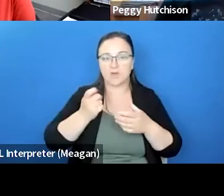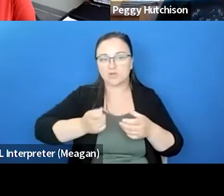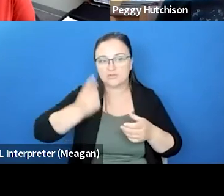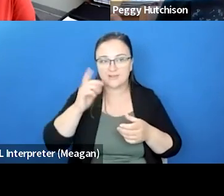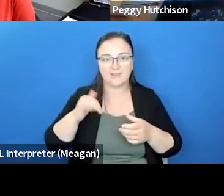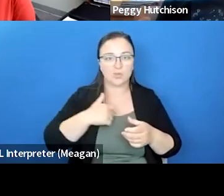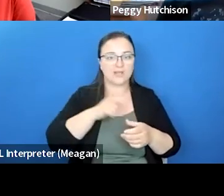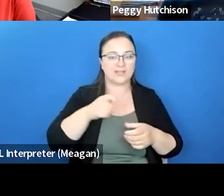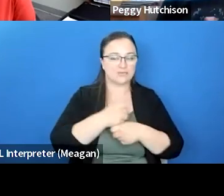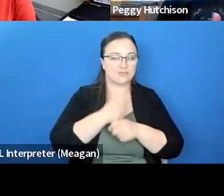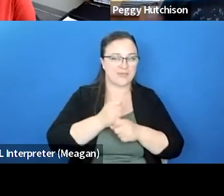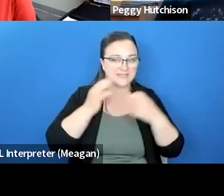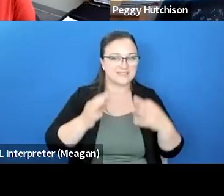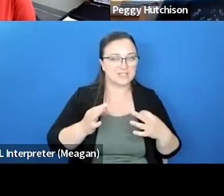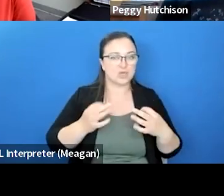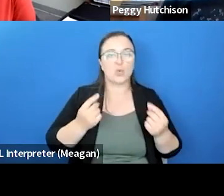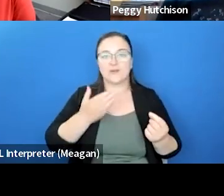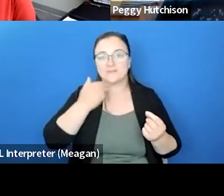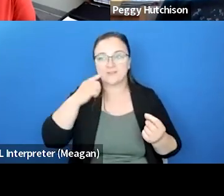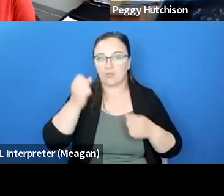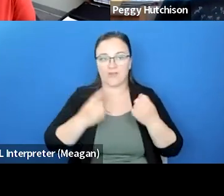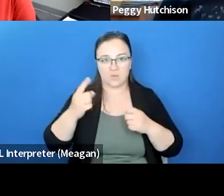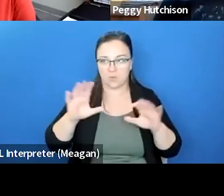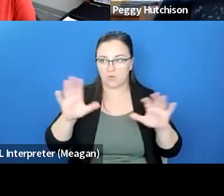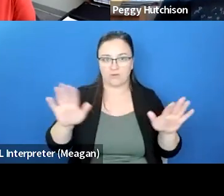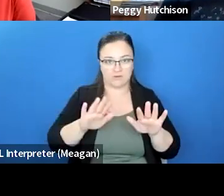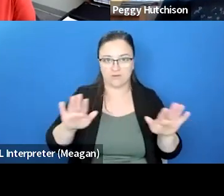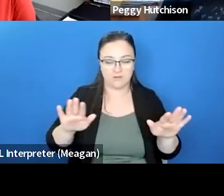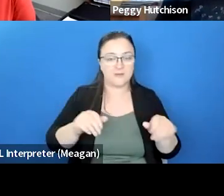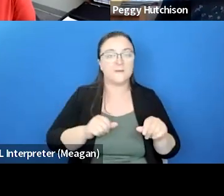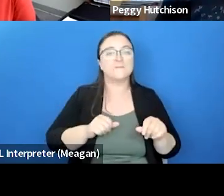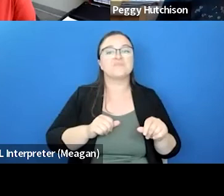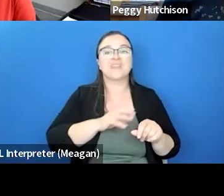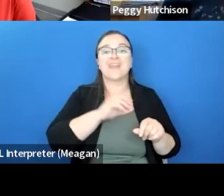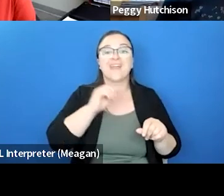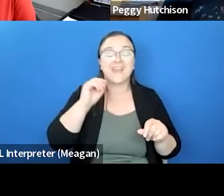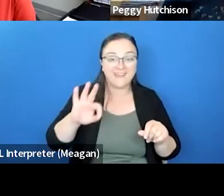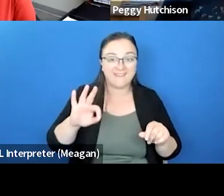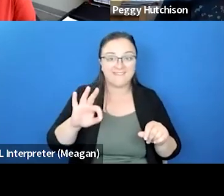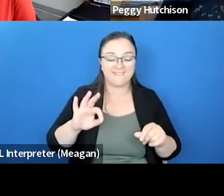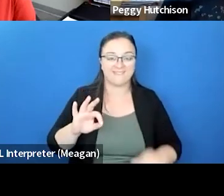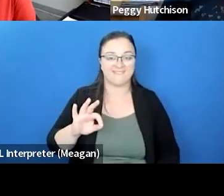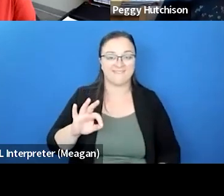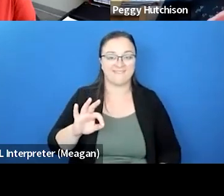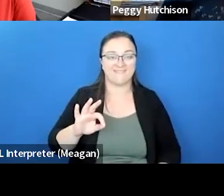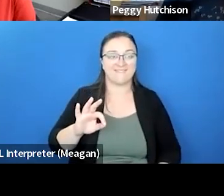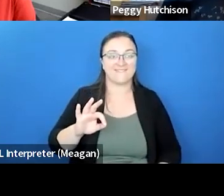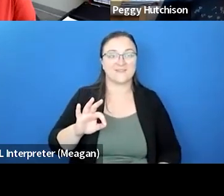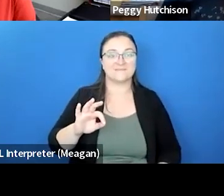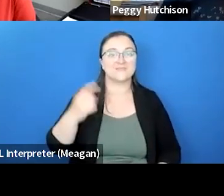to make a decision what works best for everyone. And if if somebody has something come up,